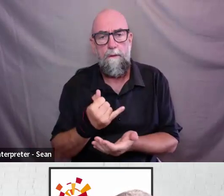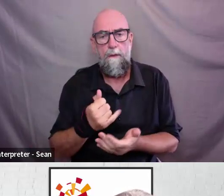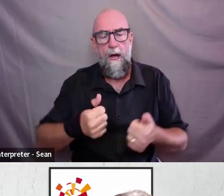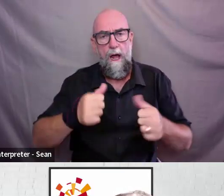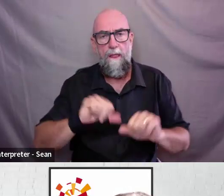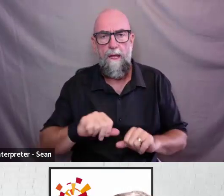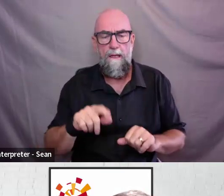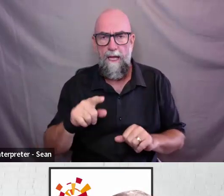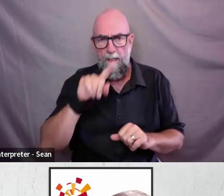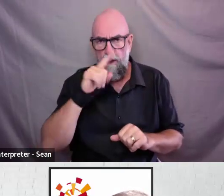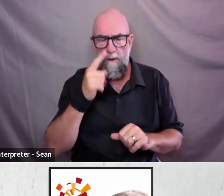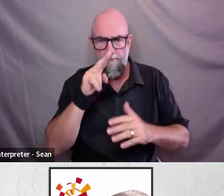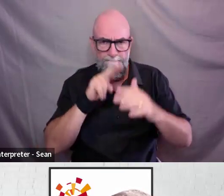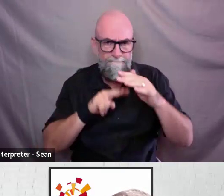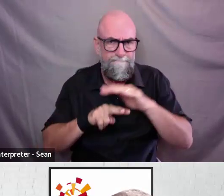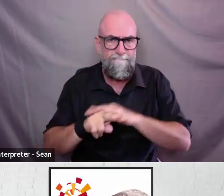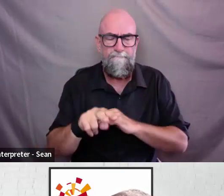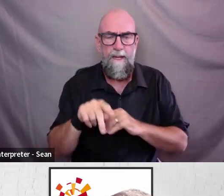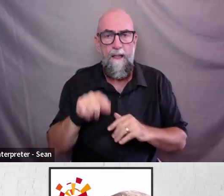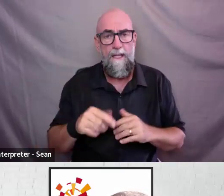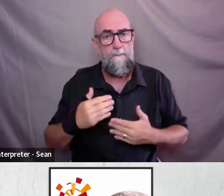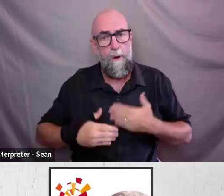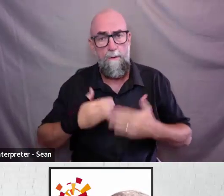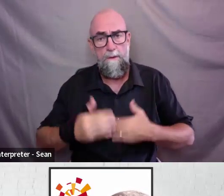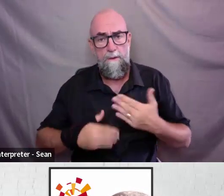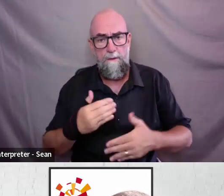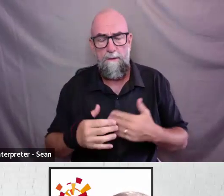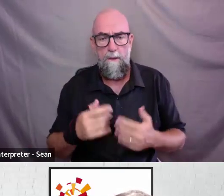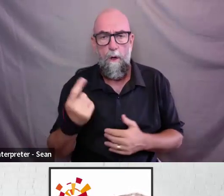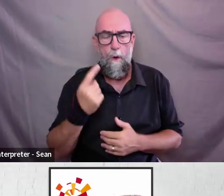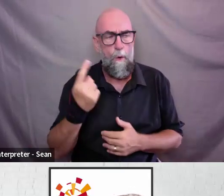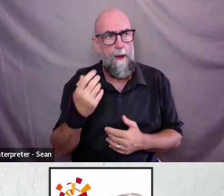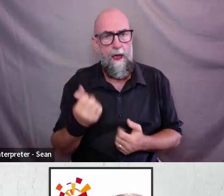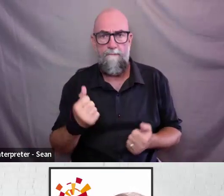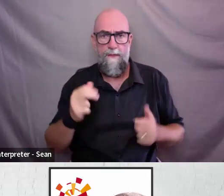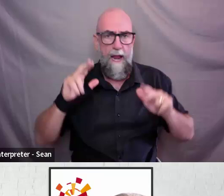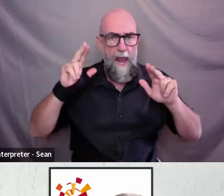who can get the most people on the board to agree with me and stuff like that. Ultimately